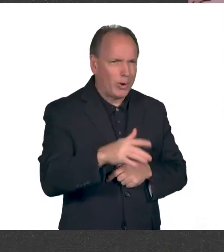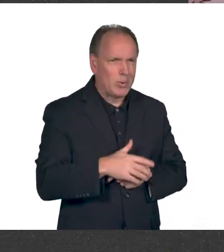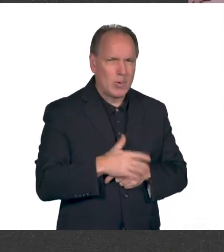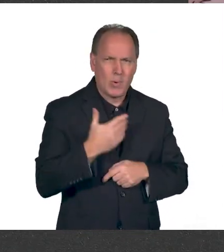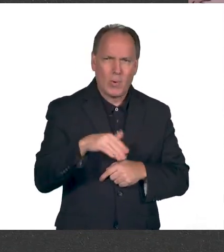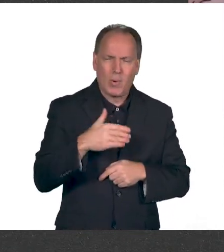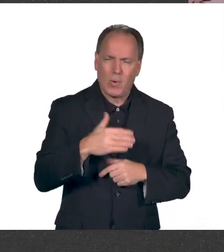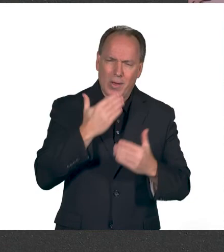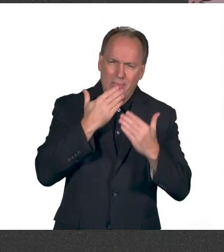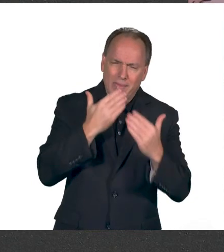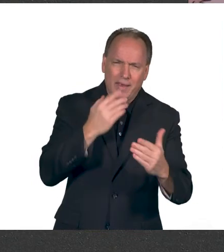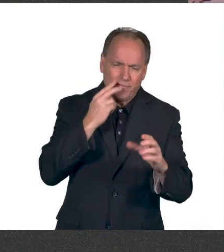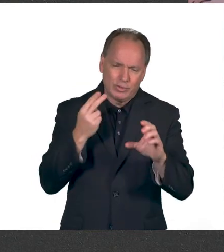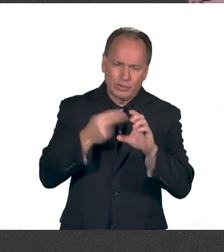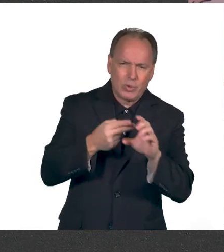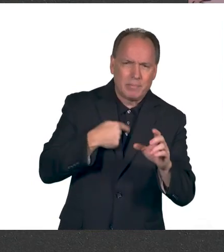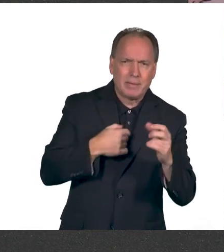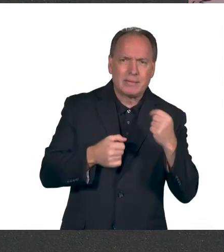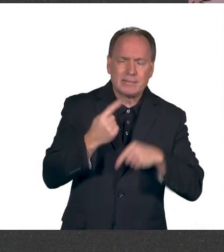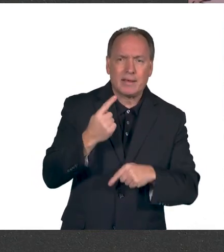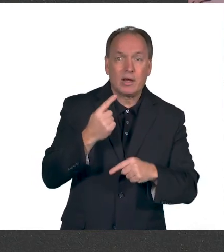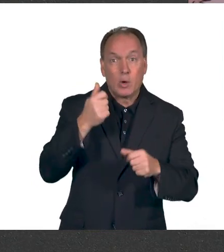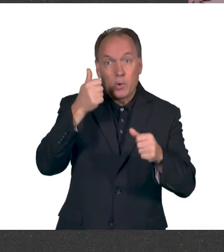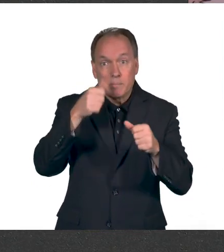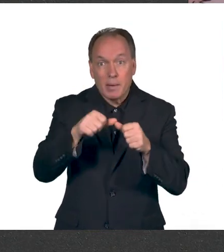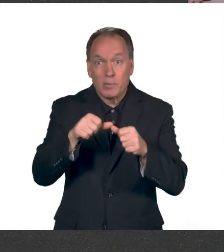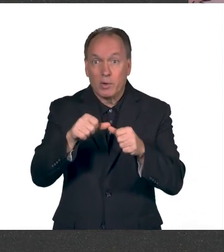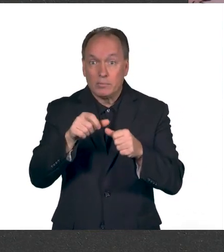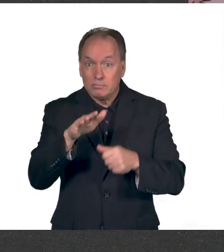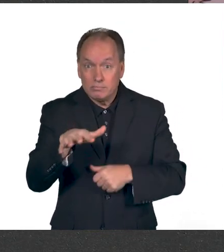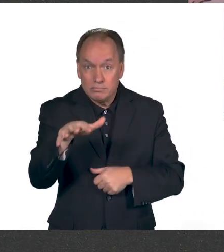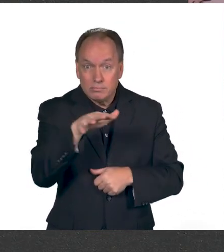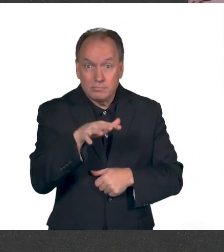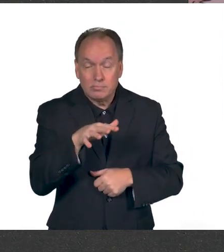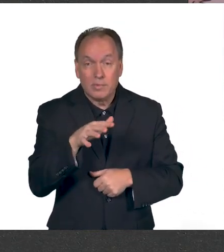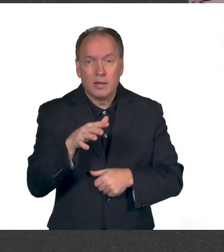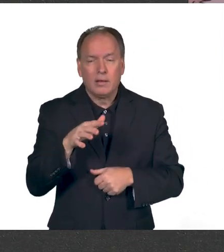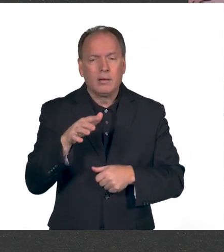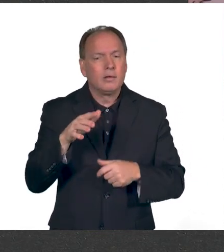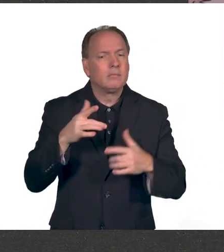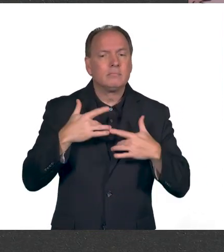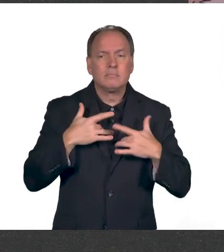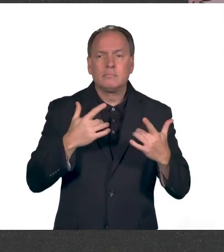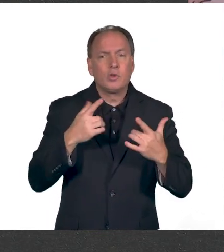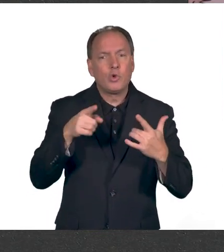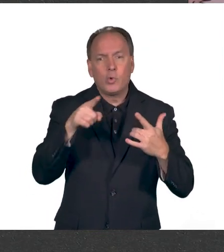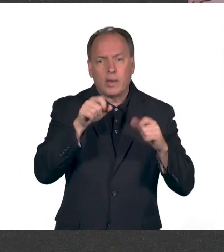I am so glad you joined me today. Remember kiddos, these activities you'll find